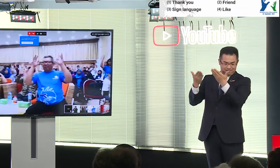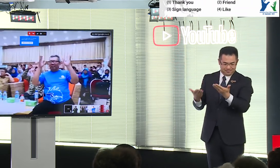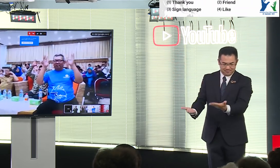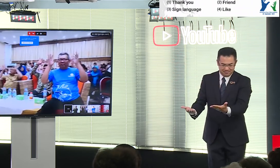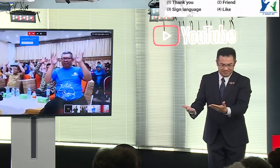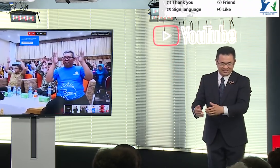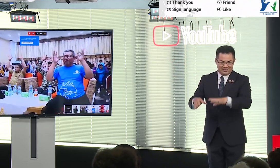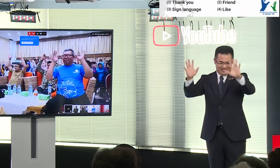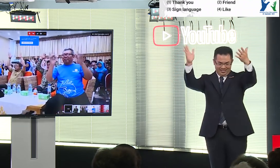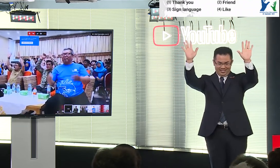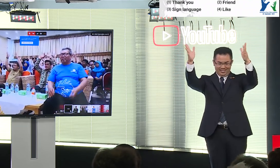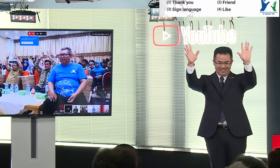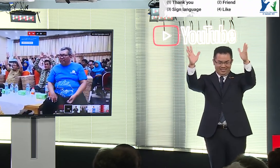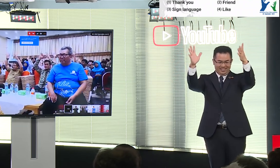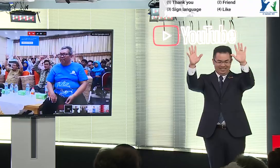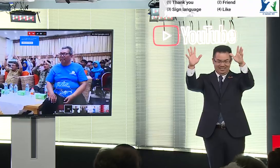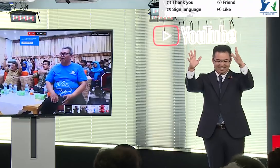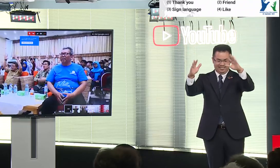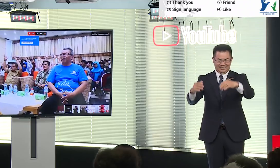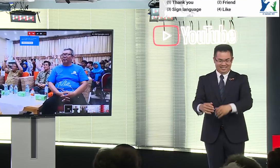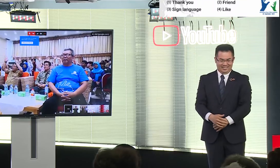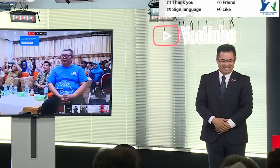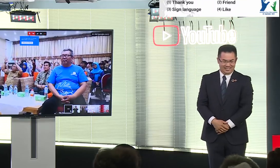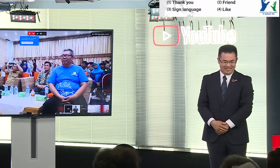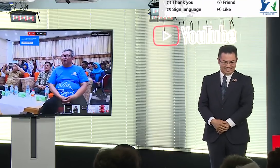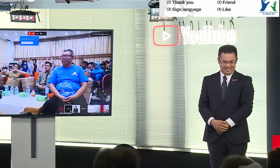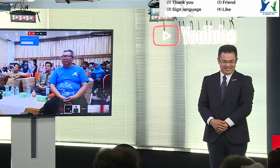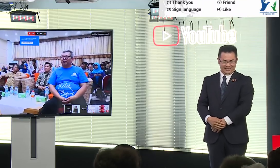the third word is "like". >> That's like in Indonesian.